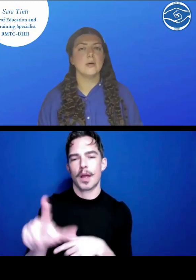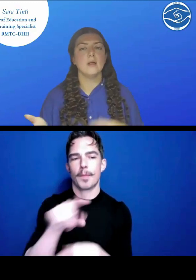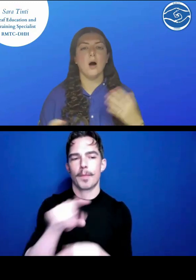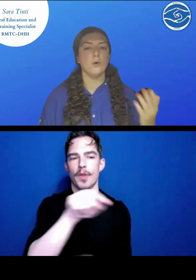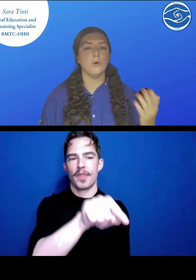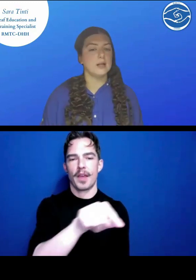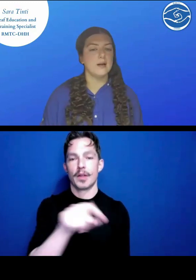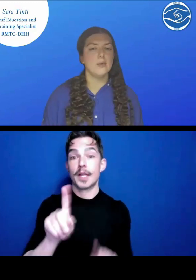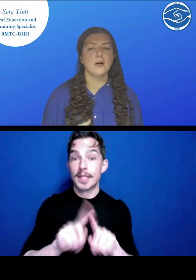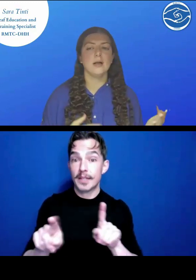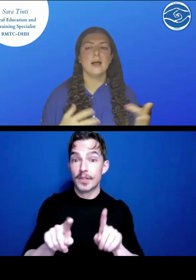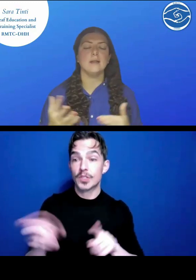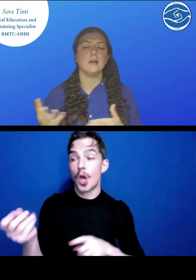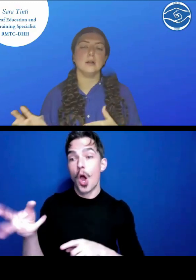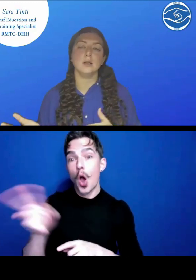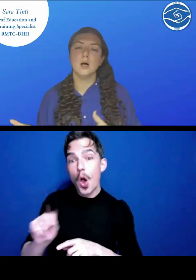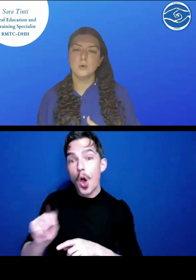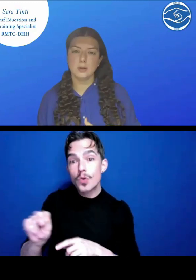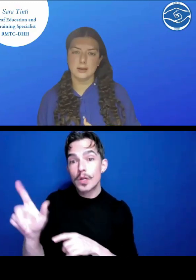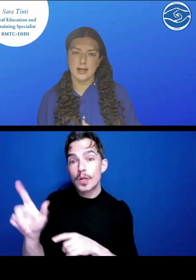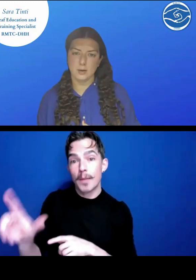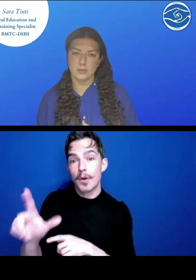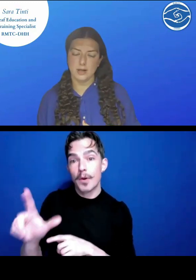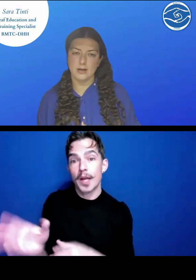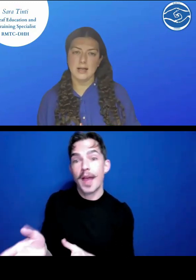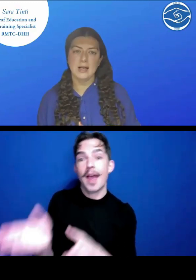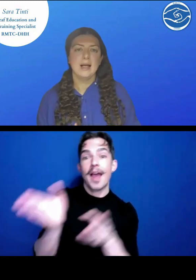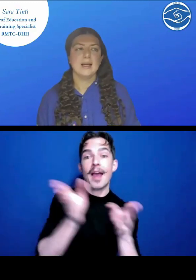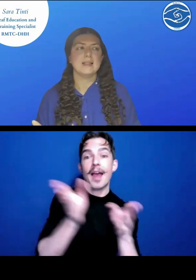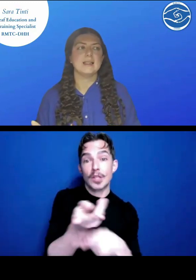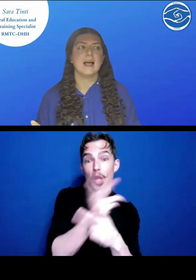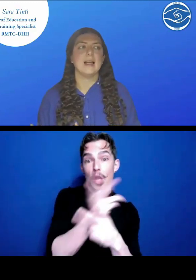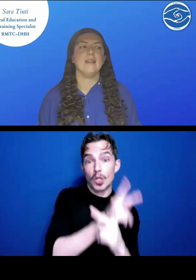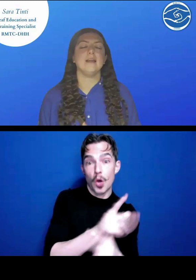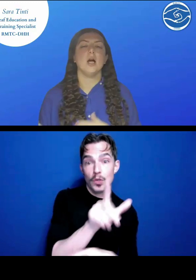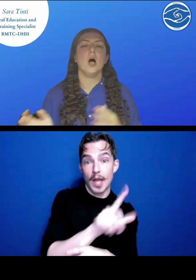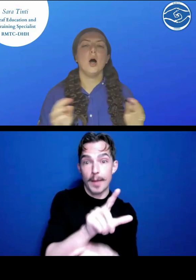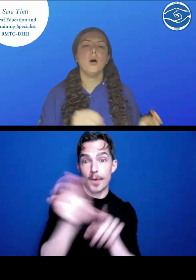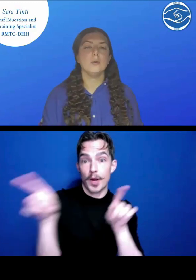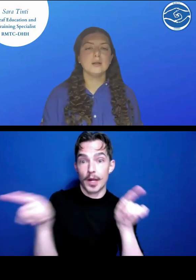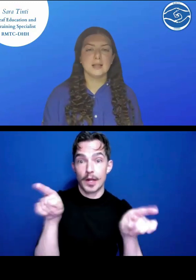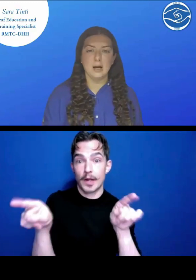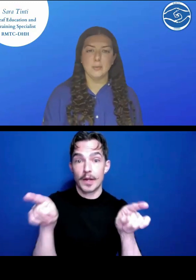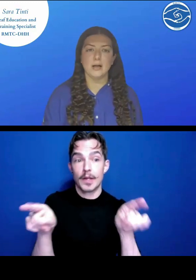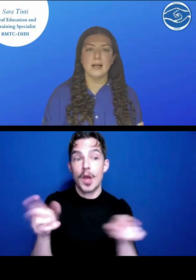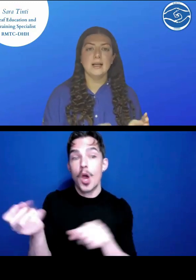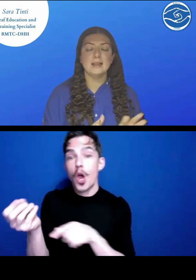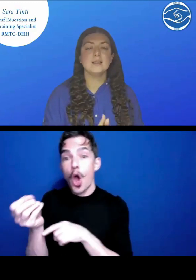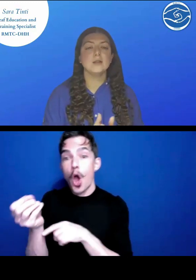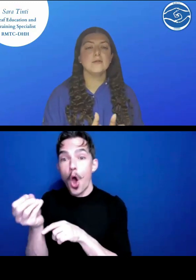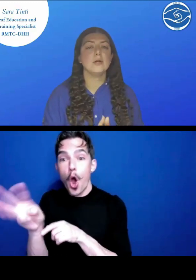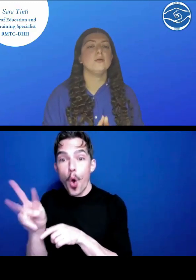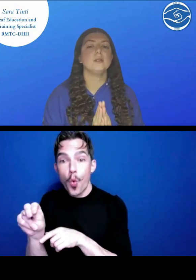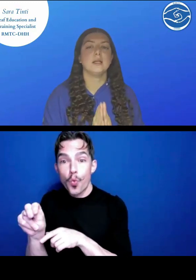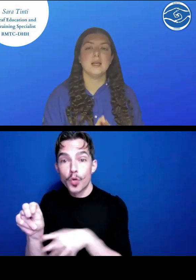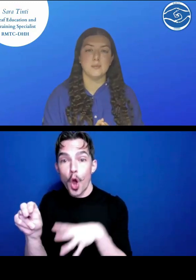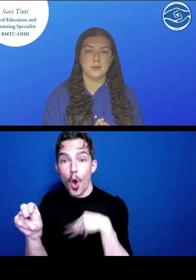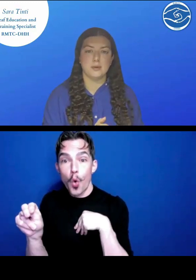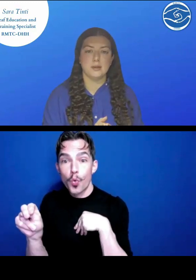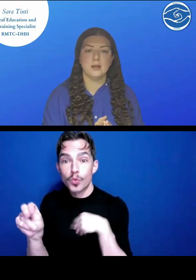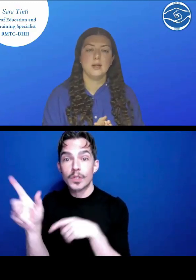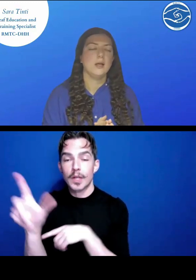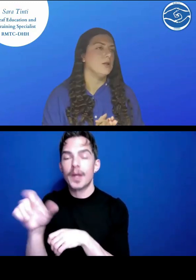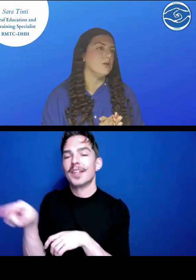between the own library and the loan library is that in the own library these are for you to keep.